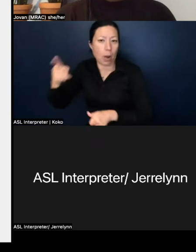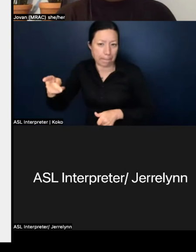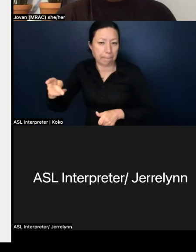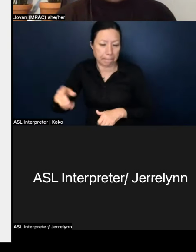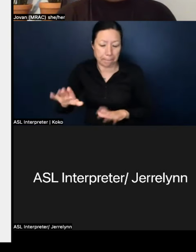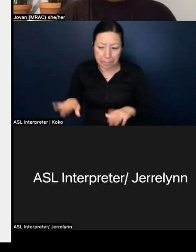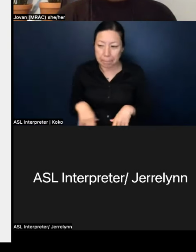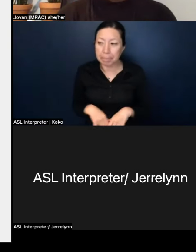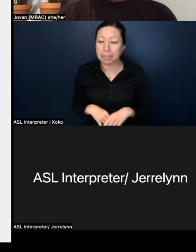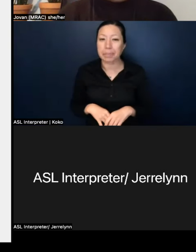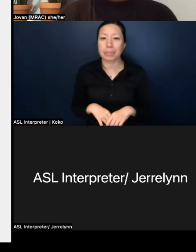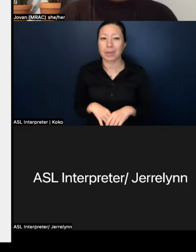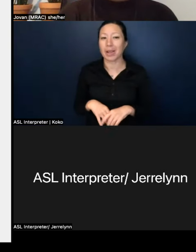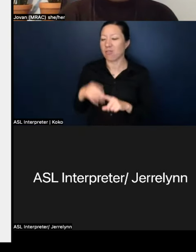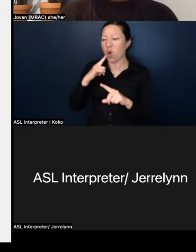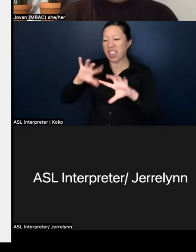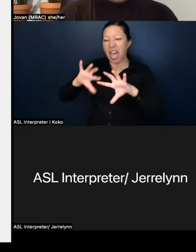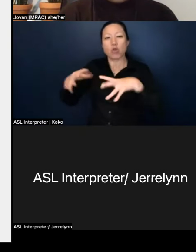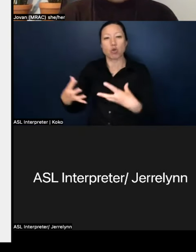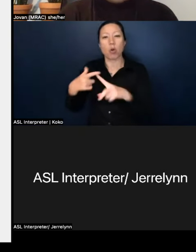from this past year for any missing information.